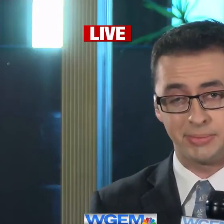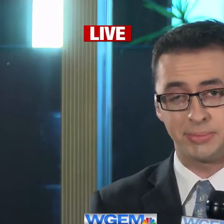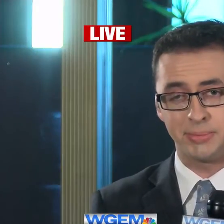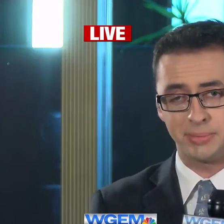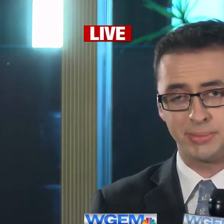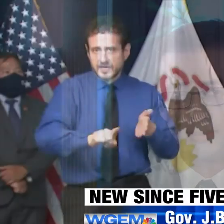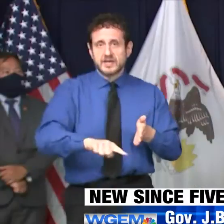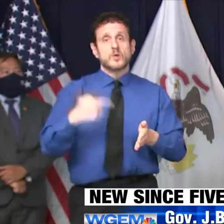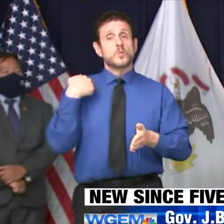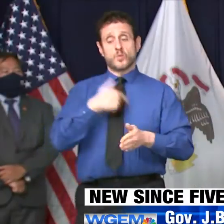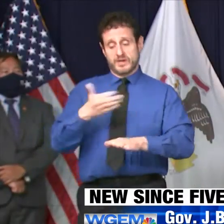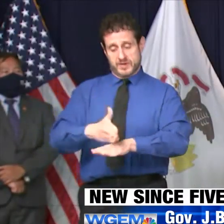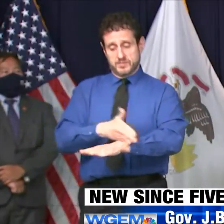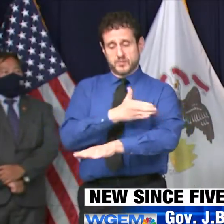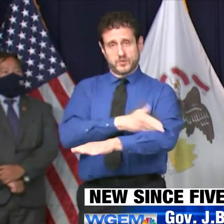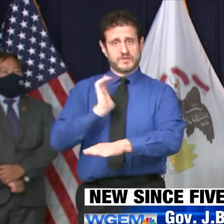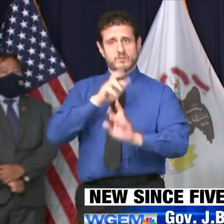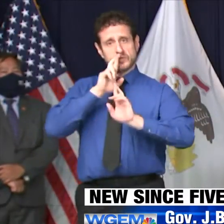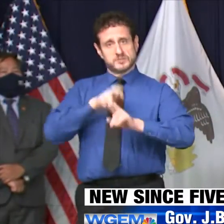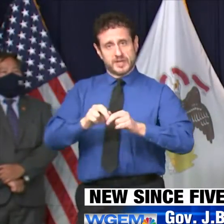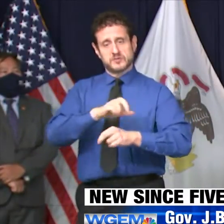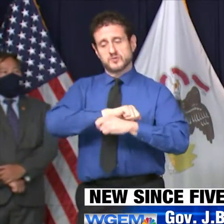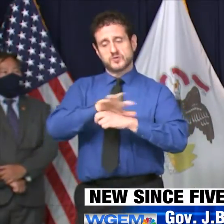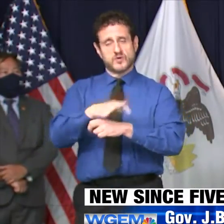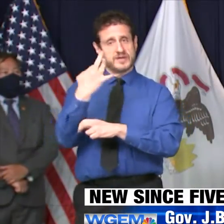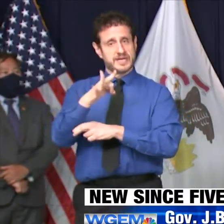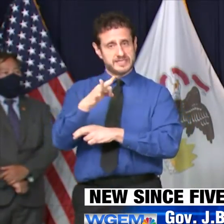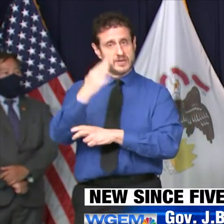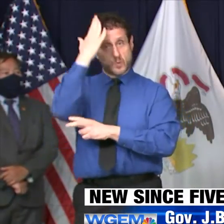"THE VAST MAJORITY OF COMMUNITIES AND BUSINESS OWNERS HAVE DONE THE RIGHT THING AND FOLLOWED THE PUBLIC HEALTH